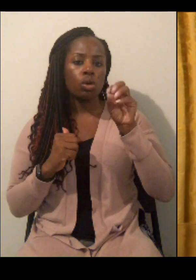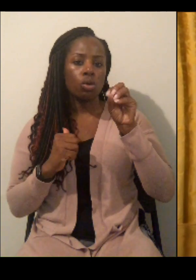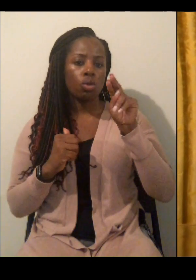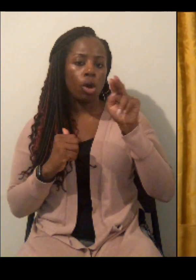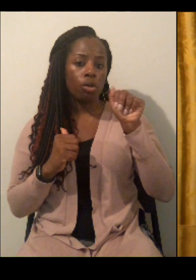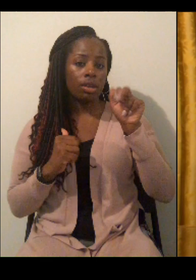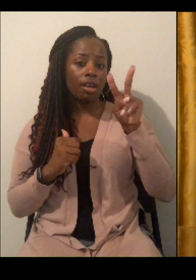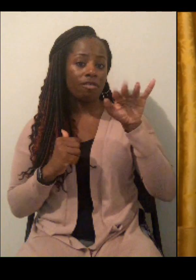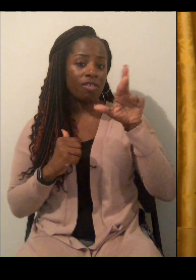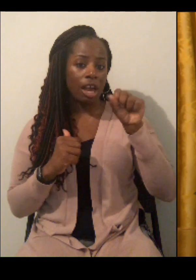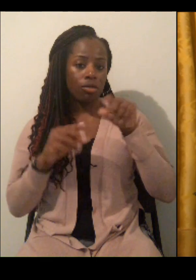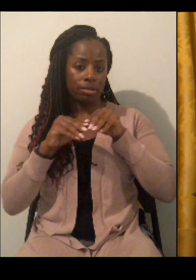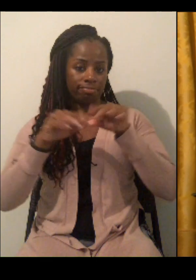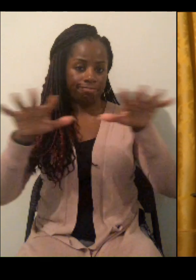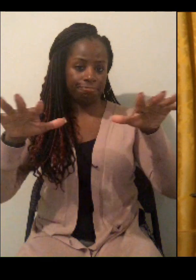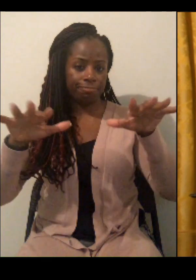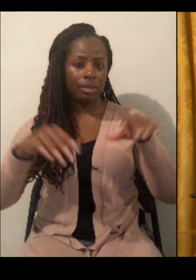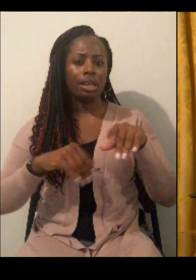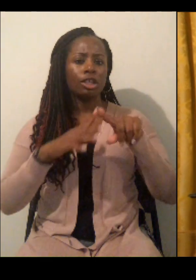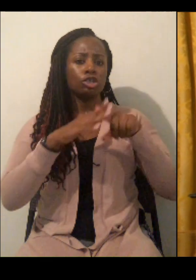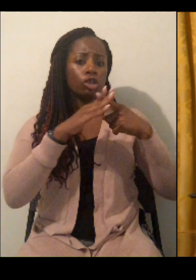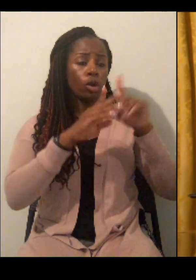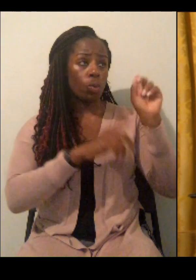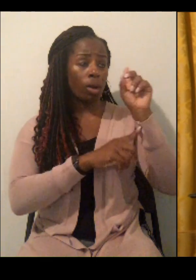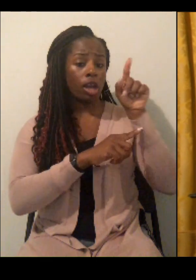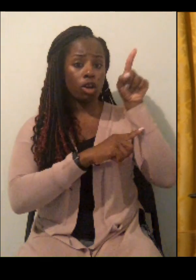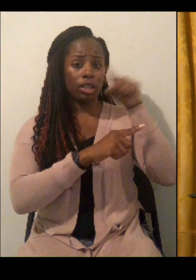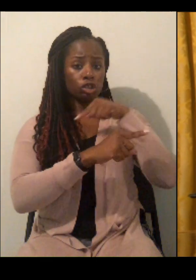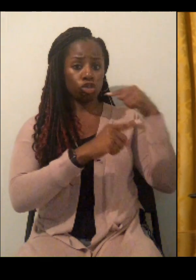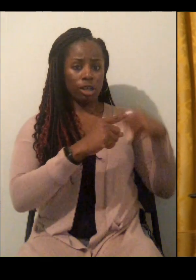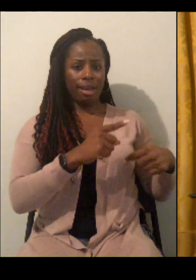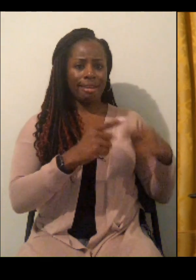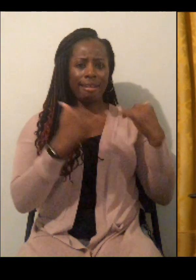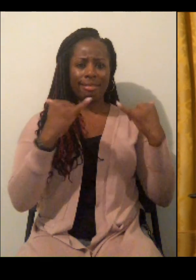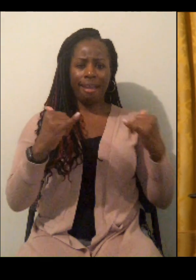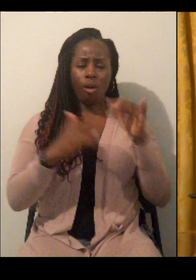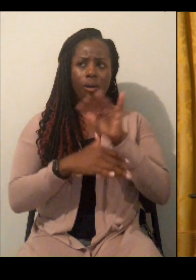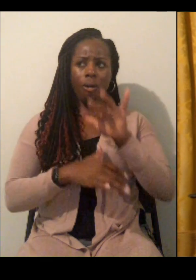is now spreading throughout the world today the World Health Organization